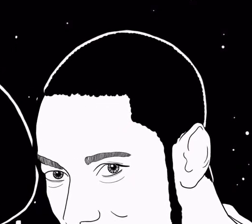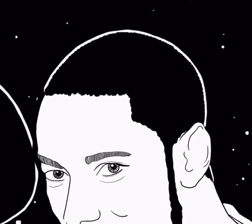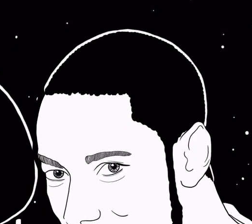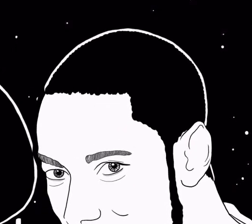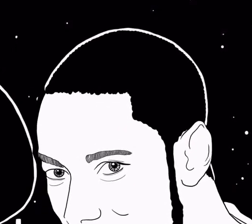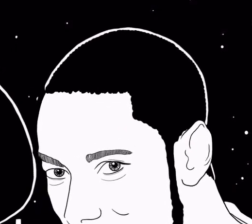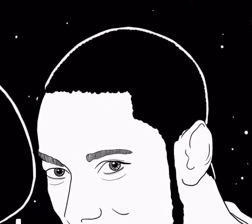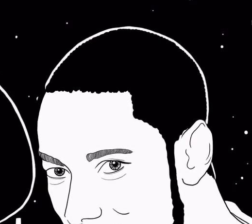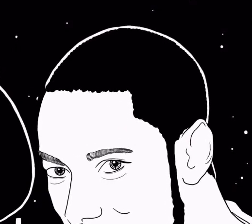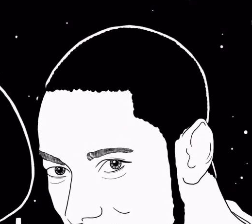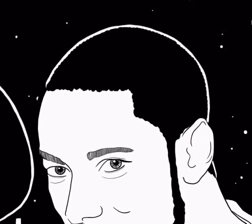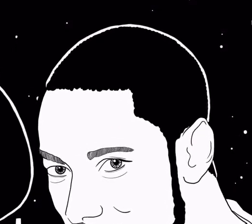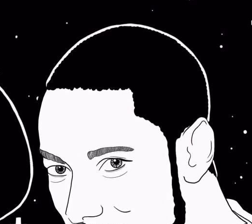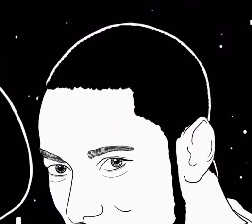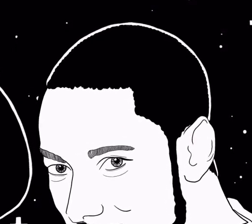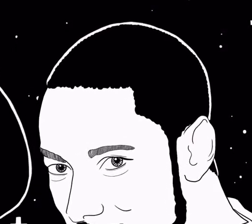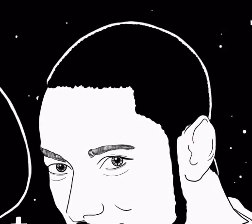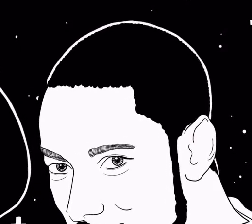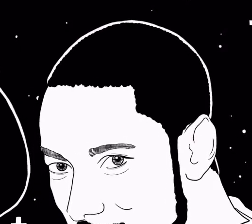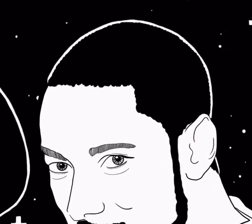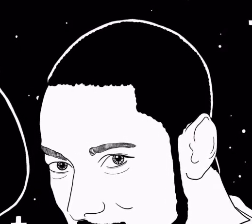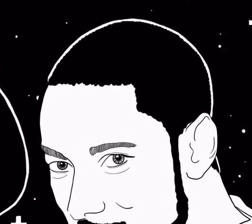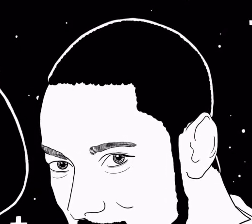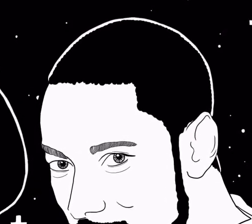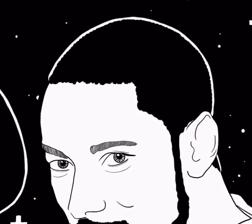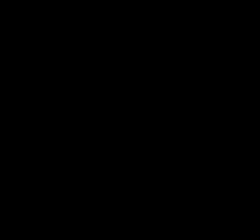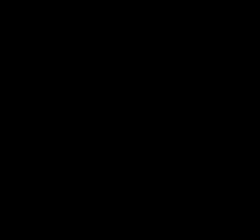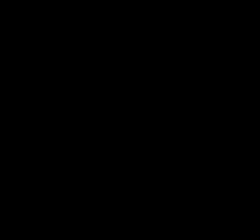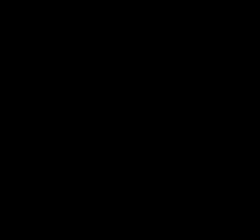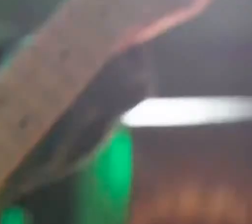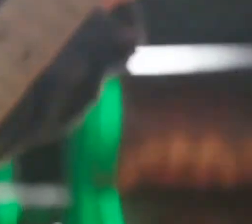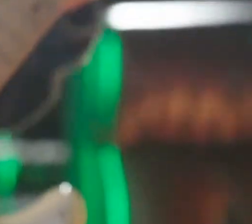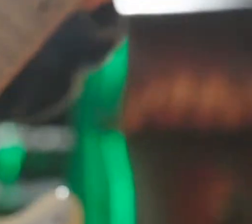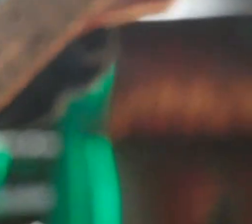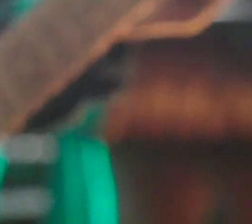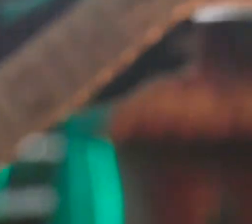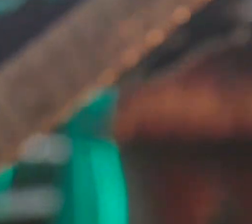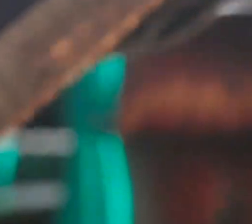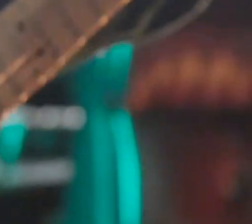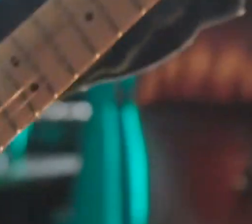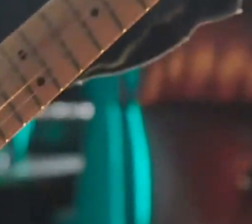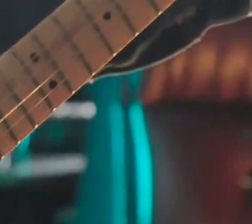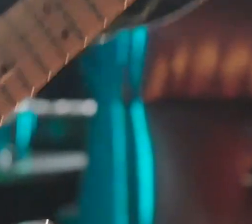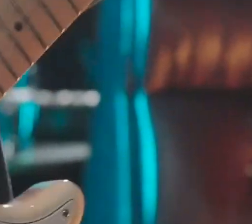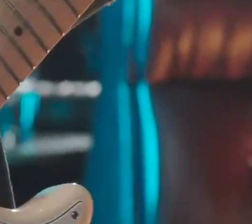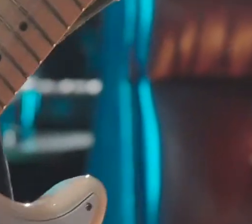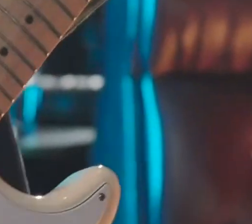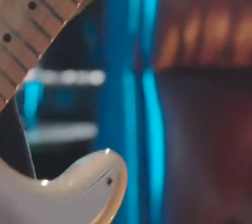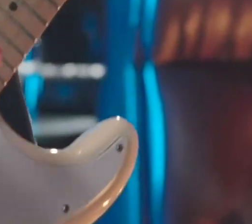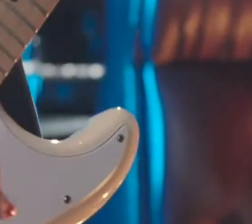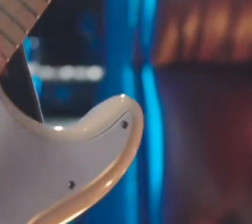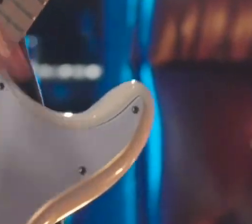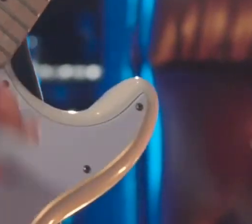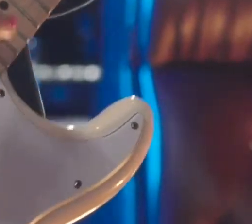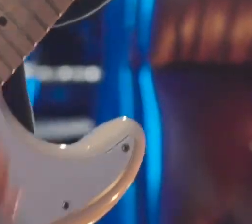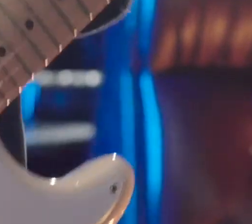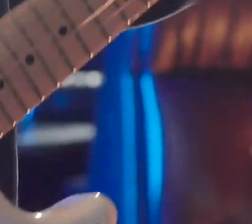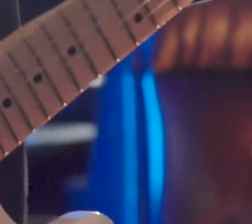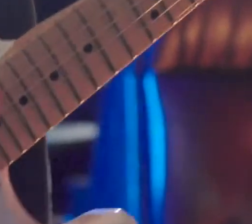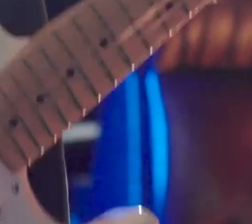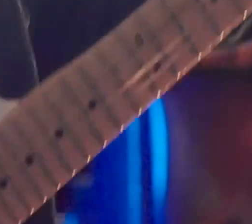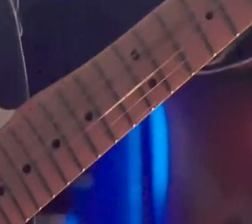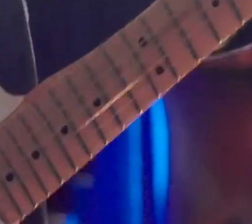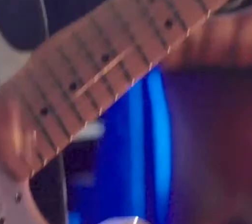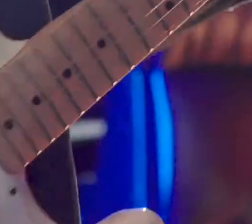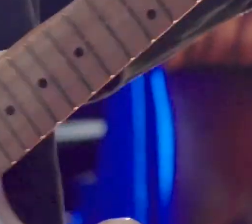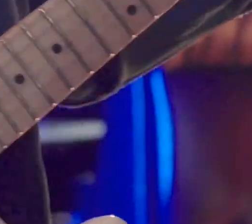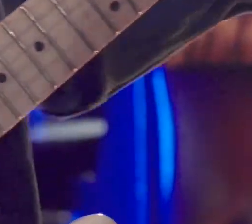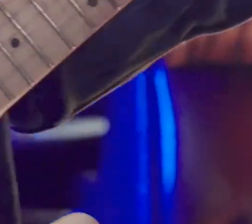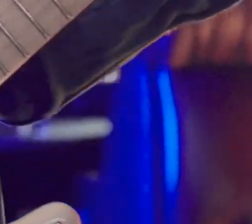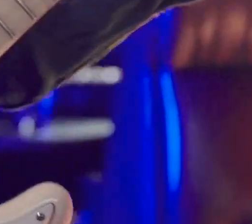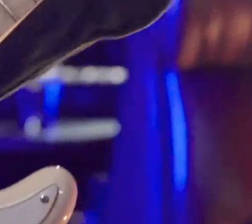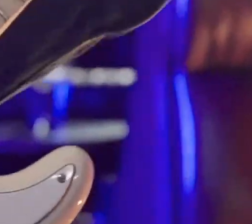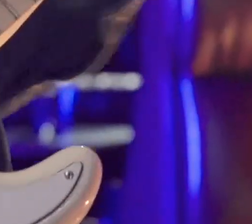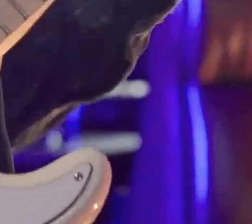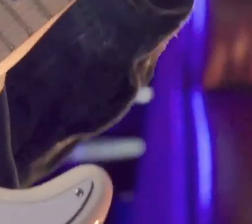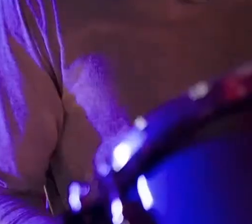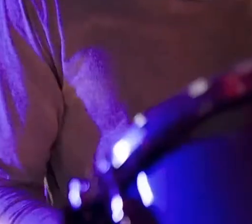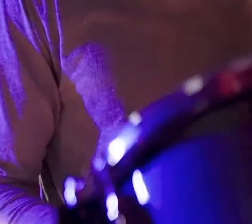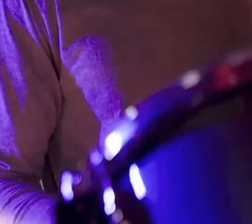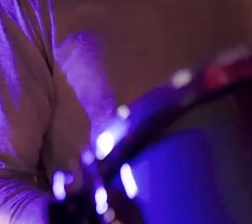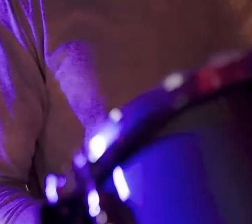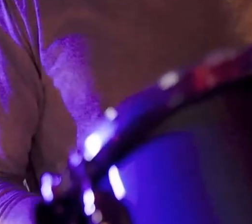PLAY US OUT, BLACK TONES.